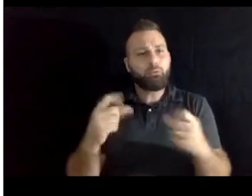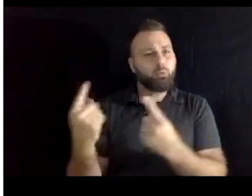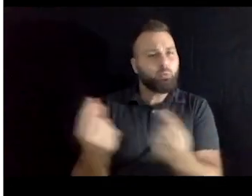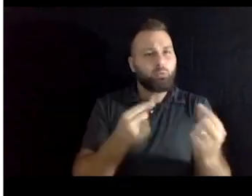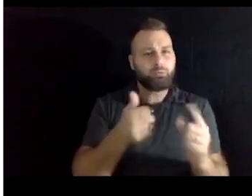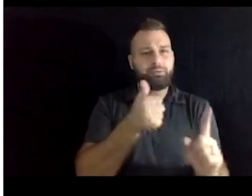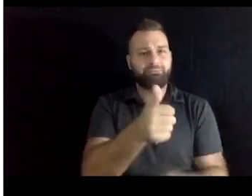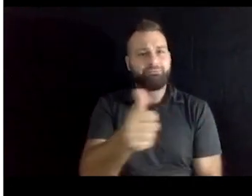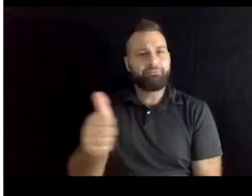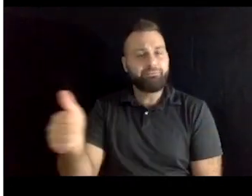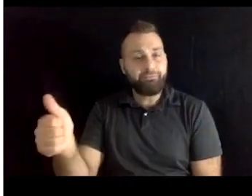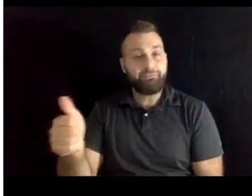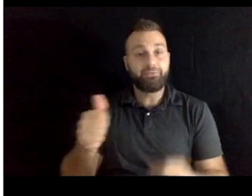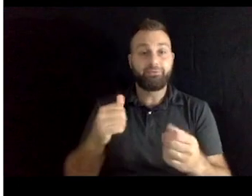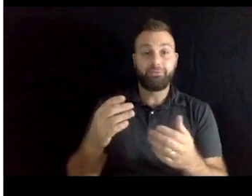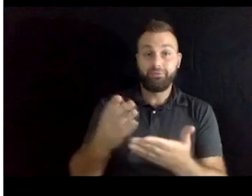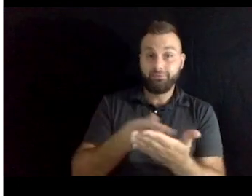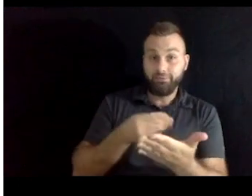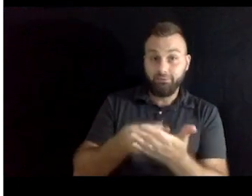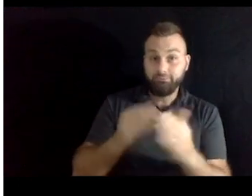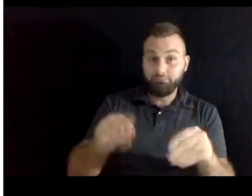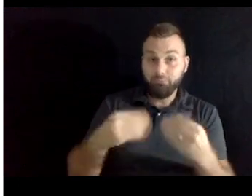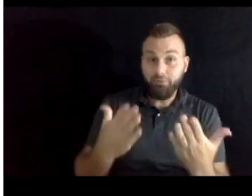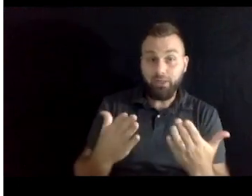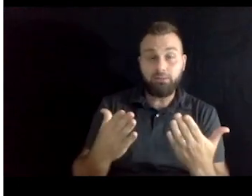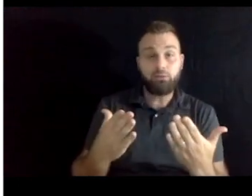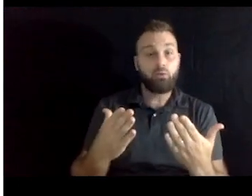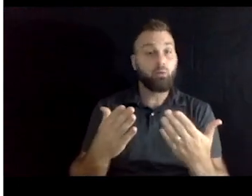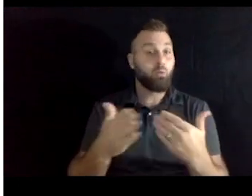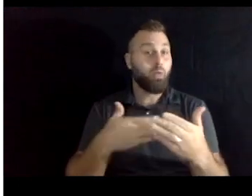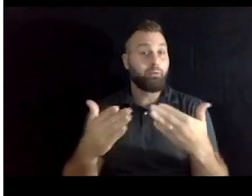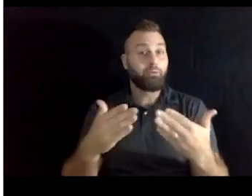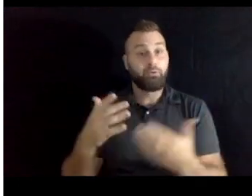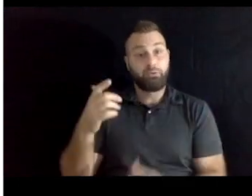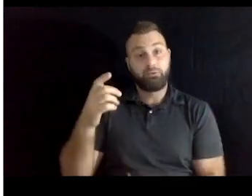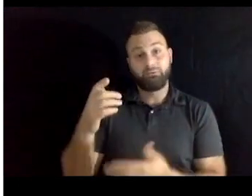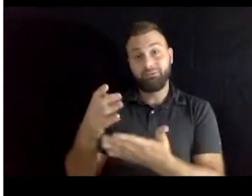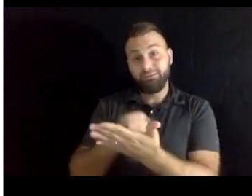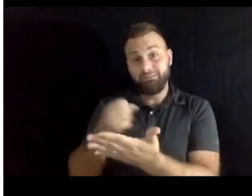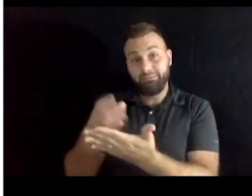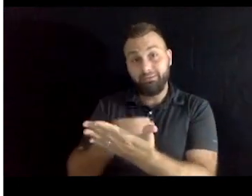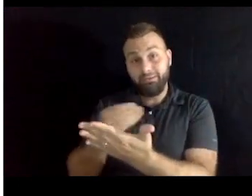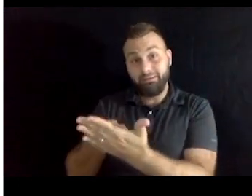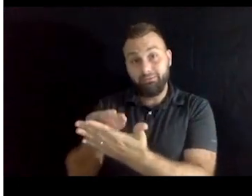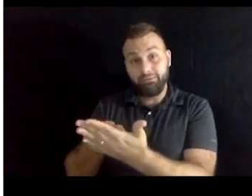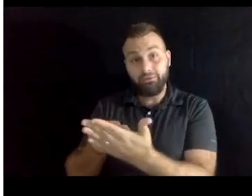income is in the form of a salary or wage. It's how you pay bills.